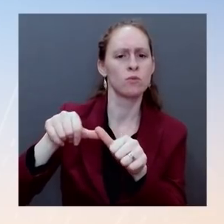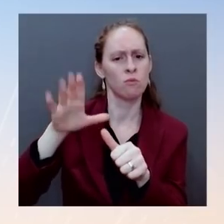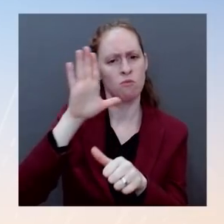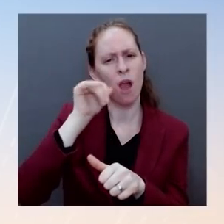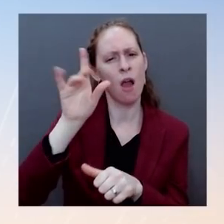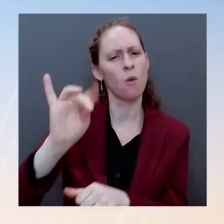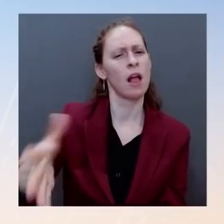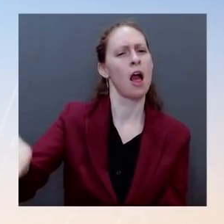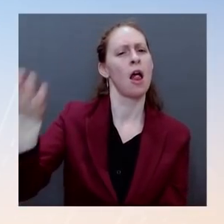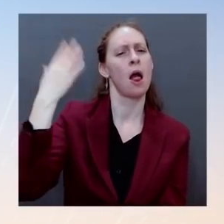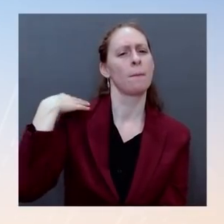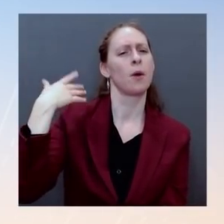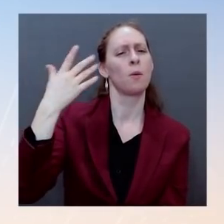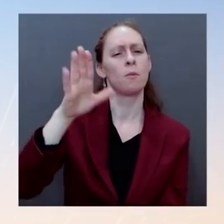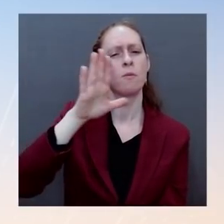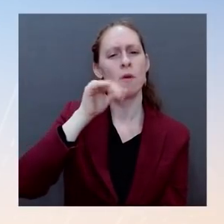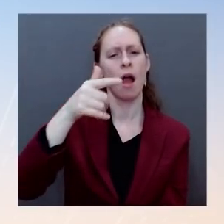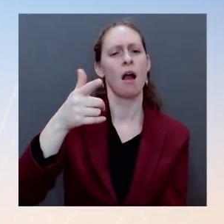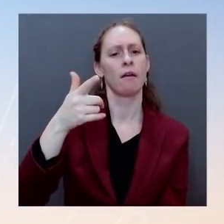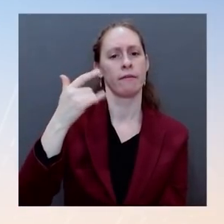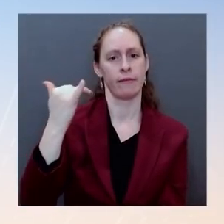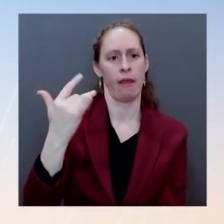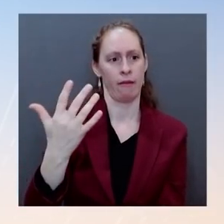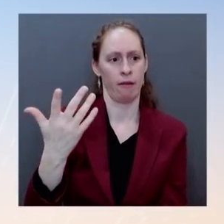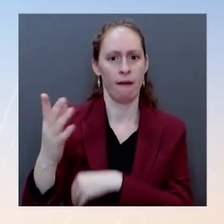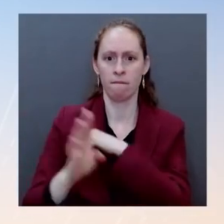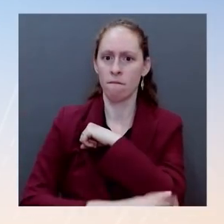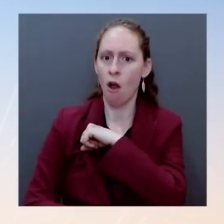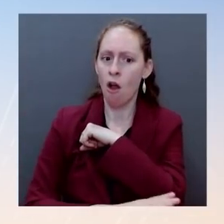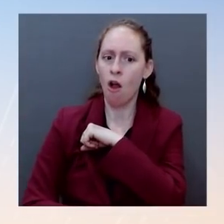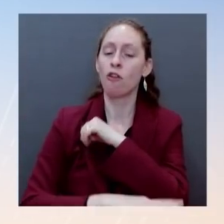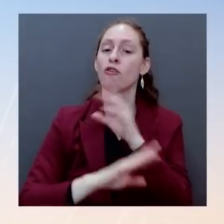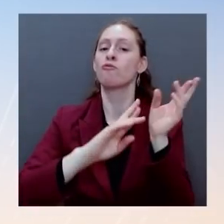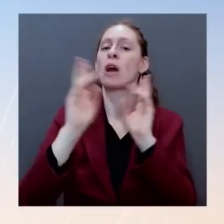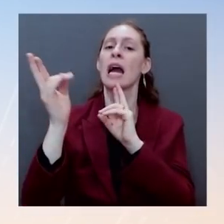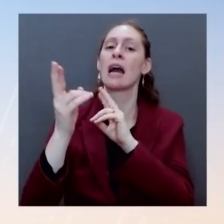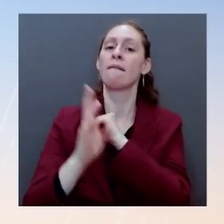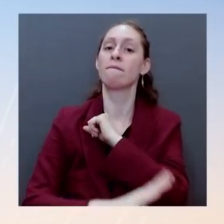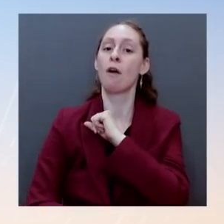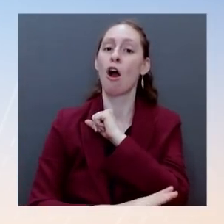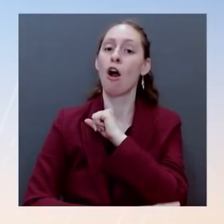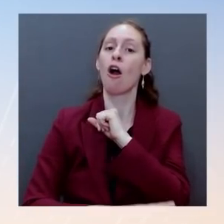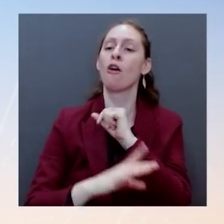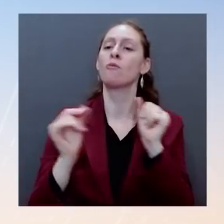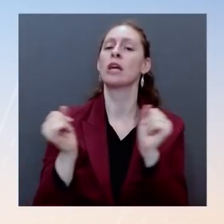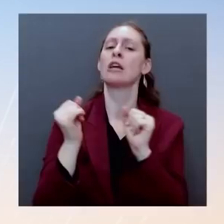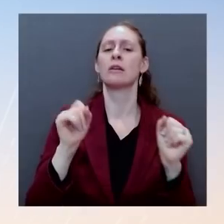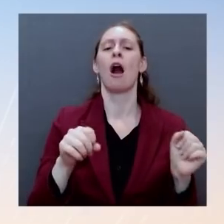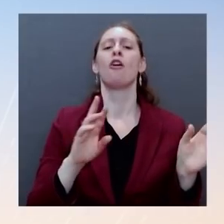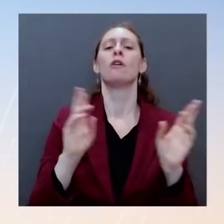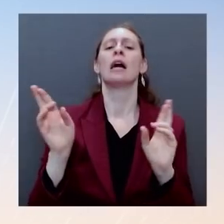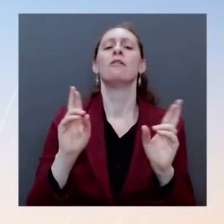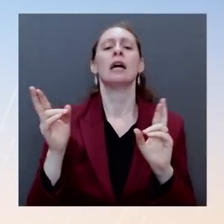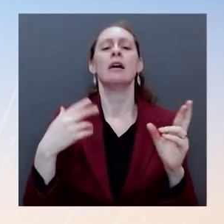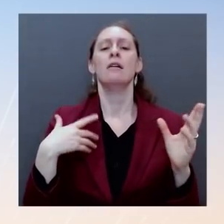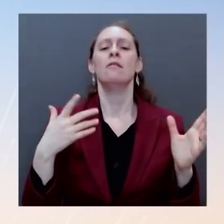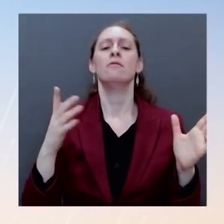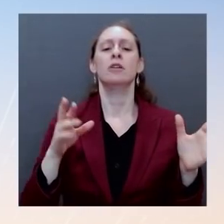this fall, when Omicron hit -- to have the number of tests and you wouldn't have had to go through this process? Ms. Psaki: Well, I would say there were steps that --